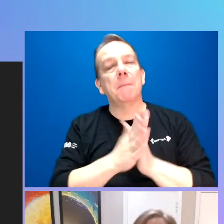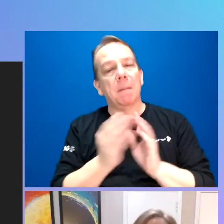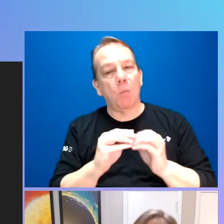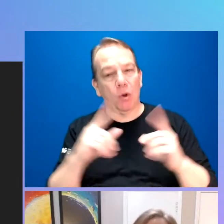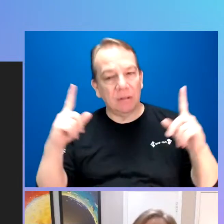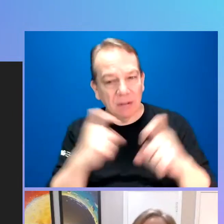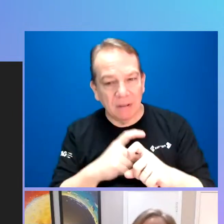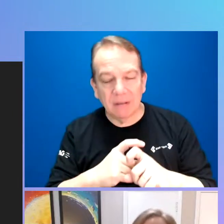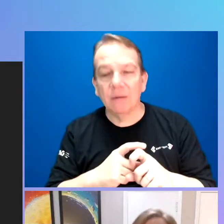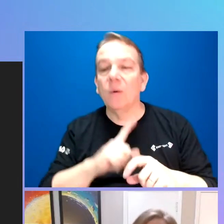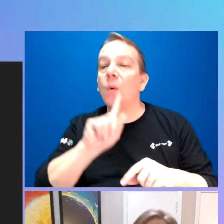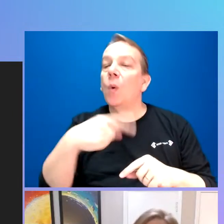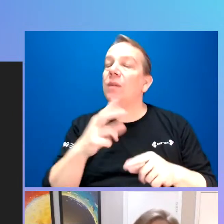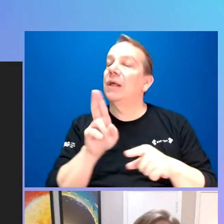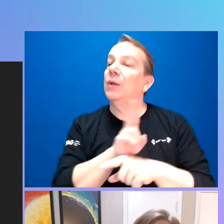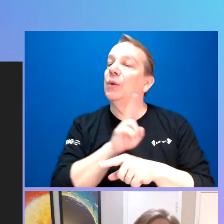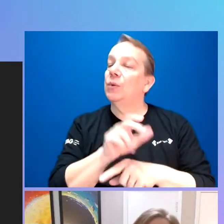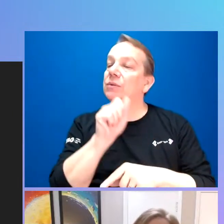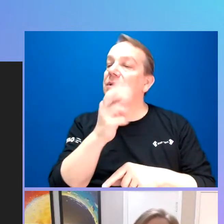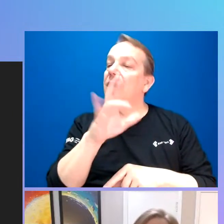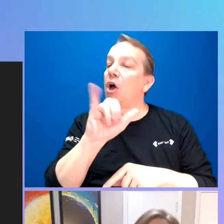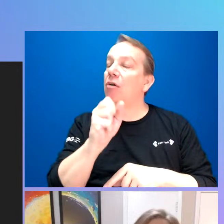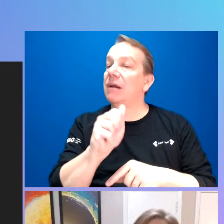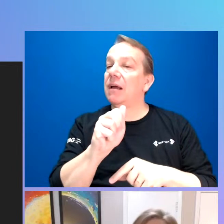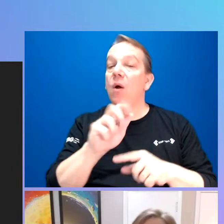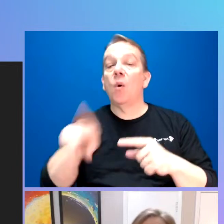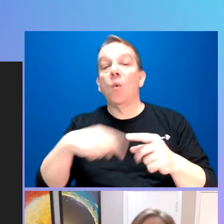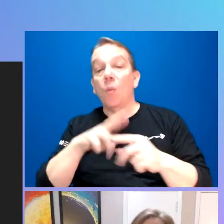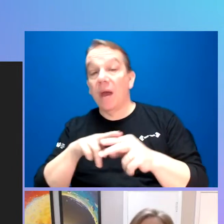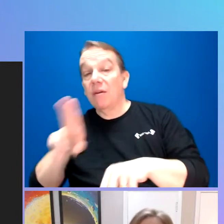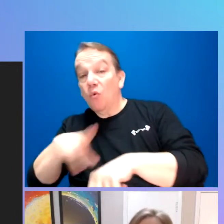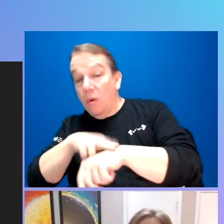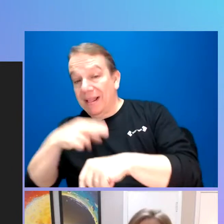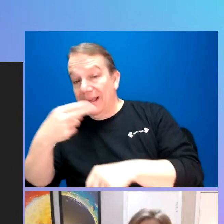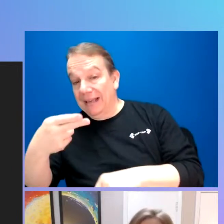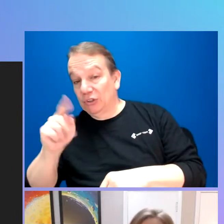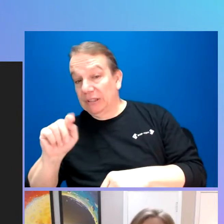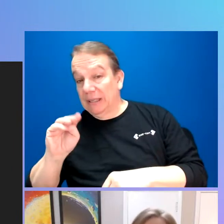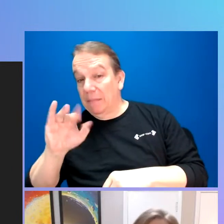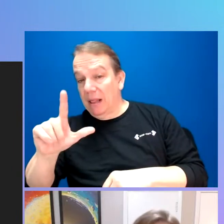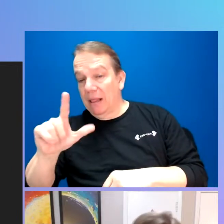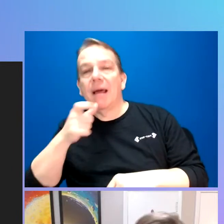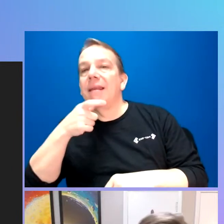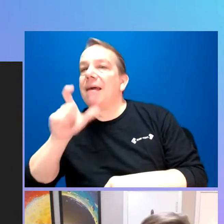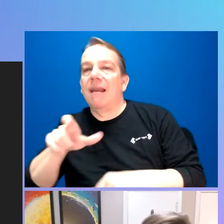use Aria when native HTML on its own cannot provide sufficient